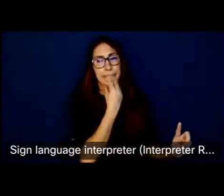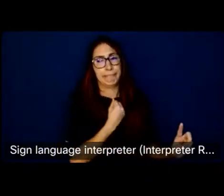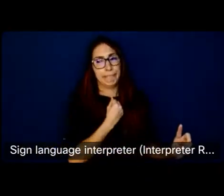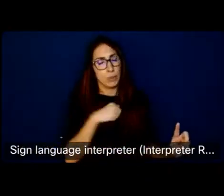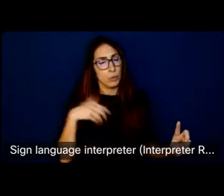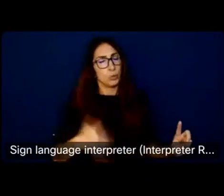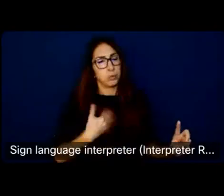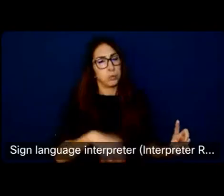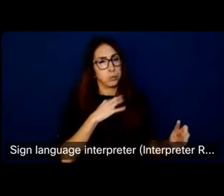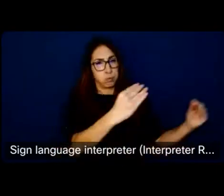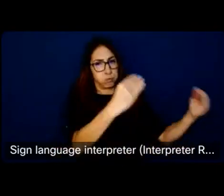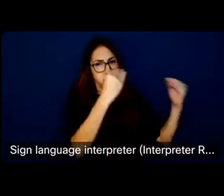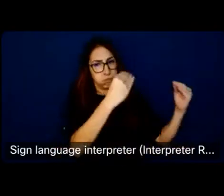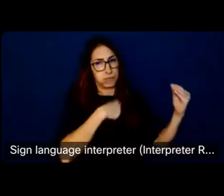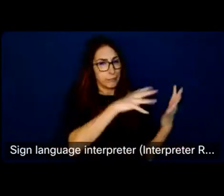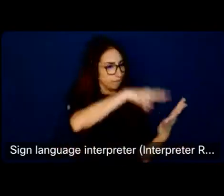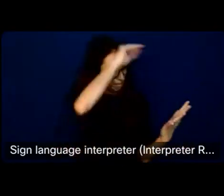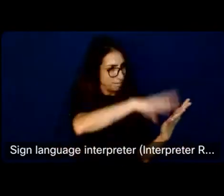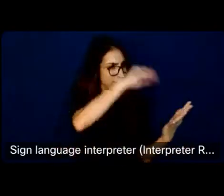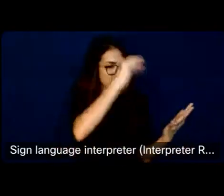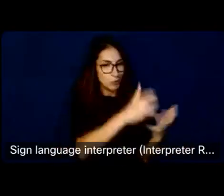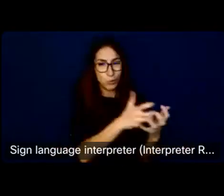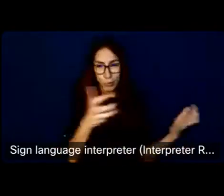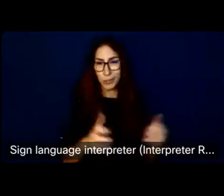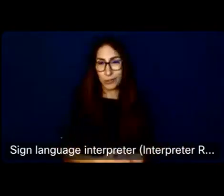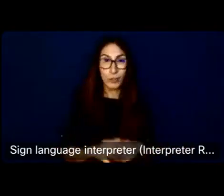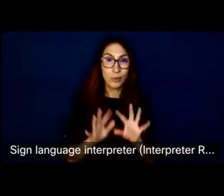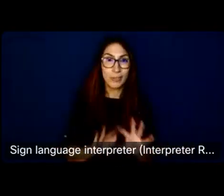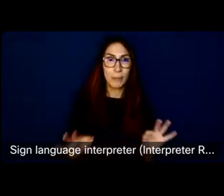of us have someone in our corner just like that. And so each of